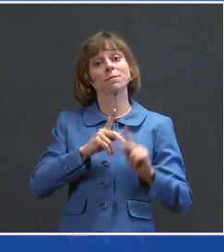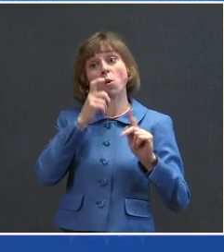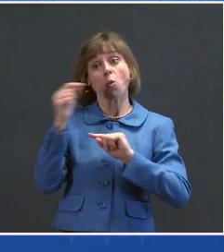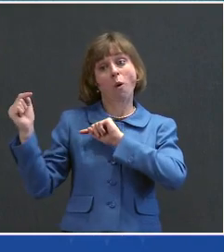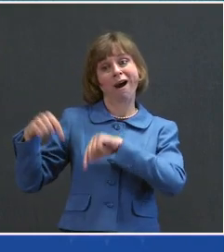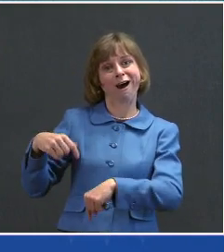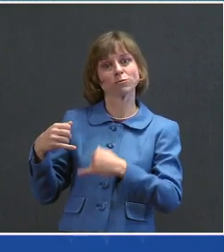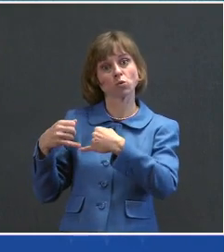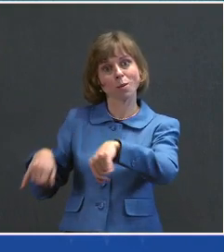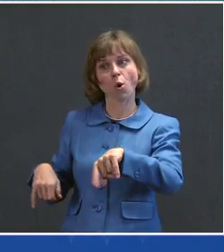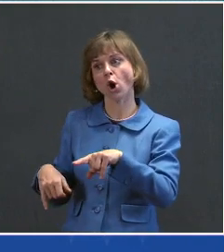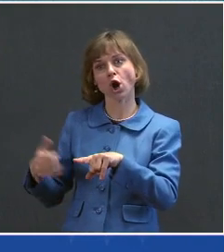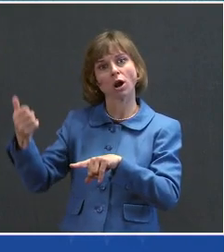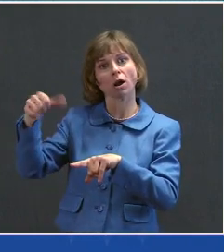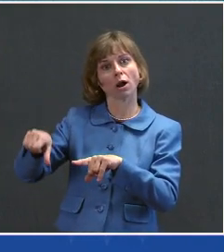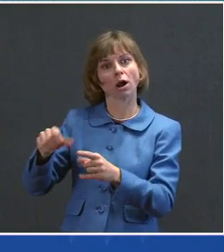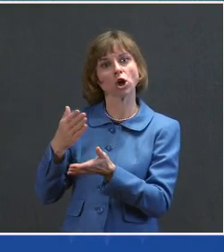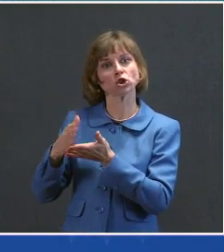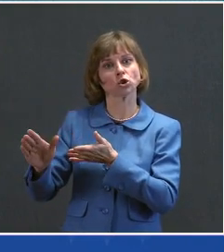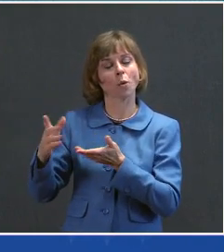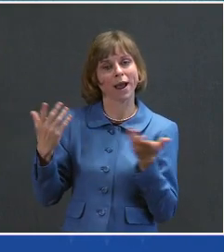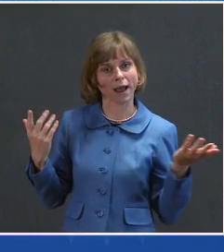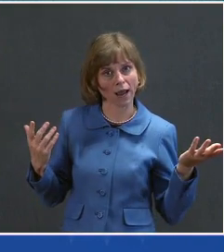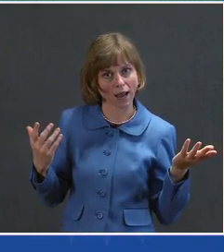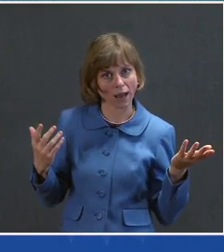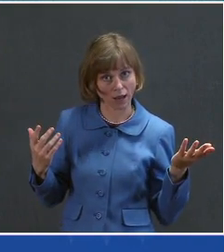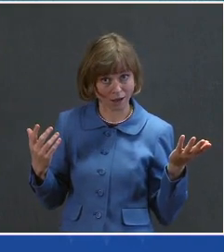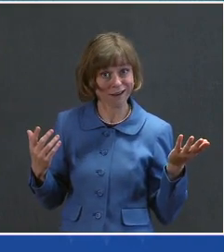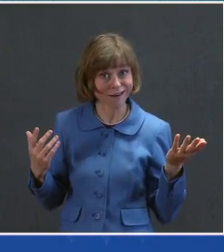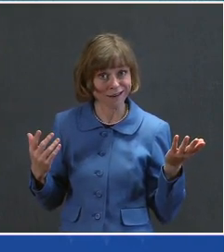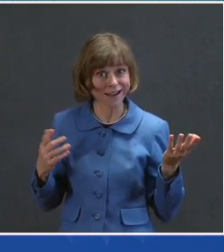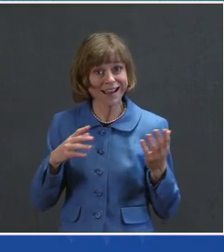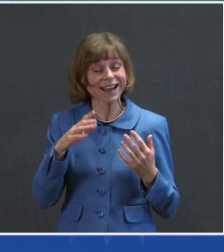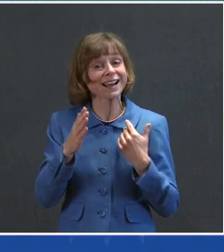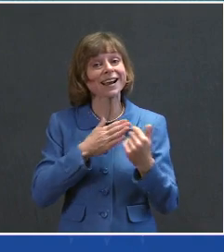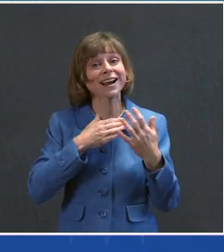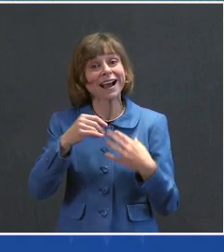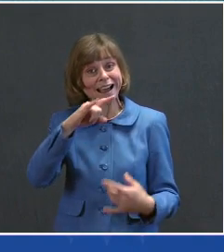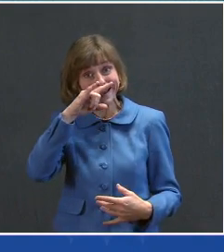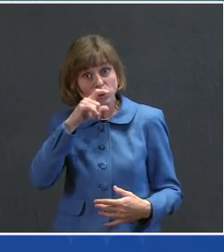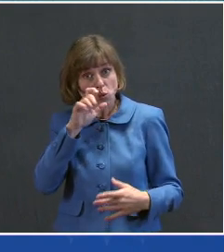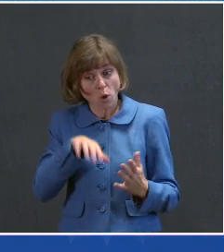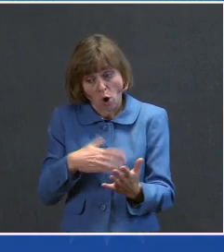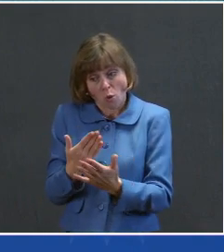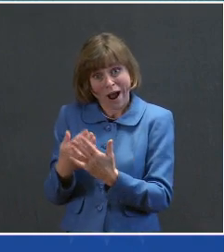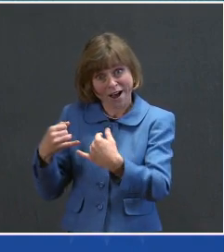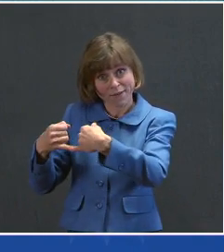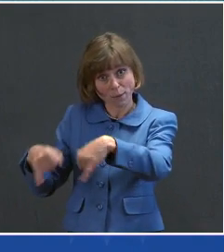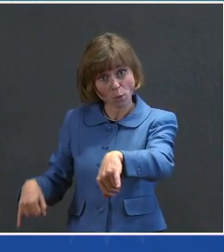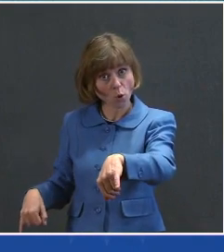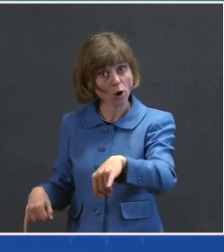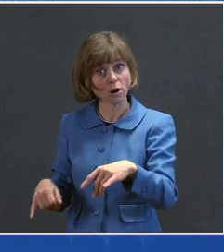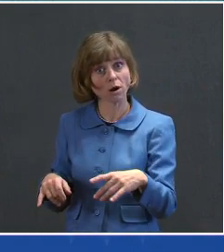even -- even undocumented -- even kids who come in at the border -- unaccompanied minors who come in.